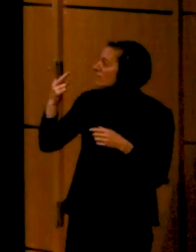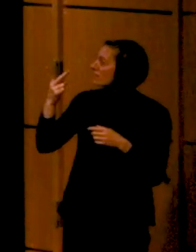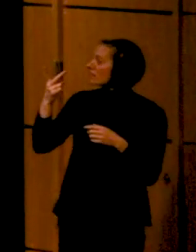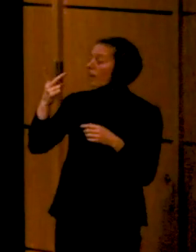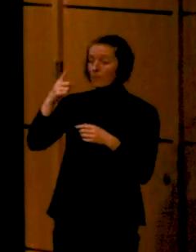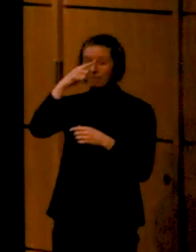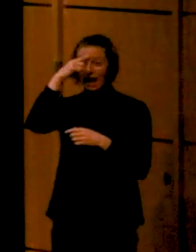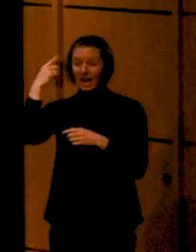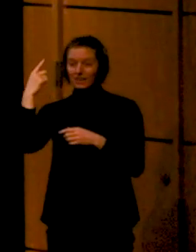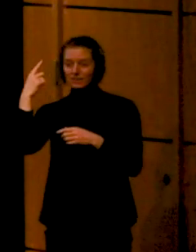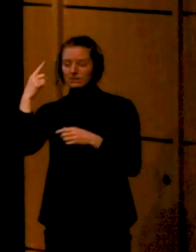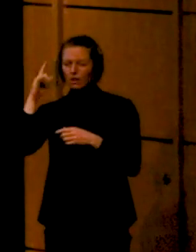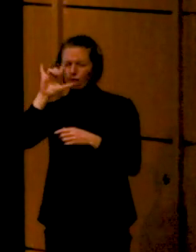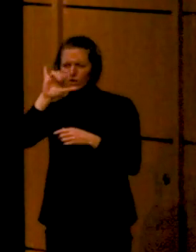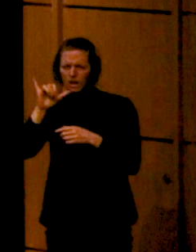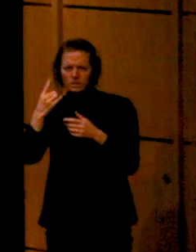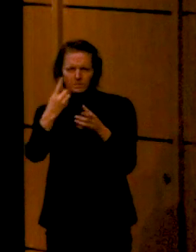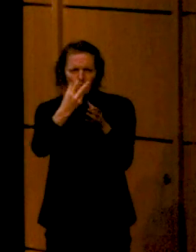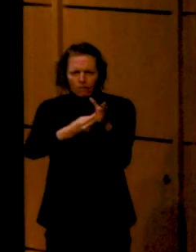So your eye really can never resolve it.